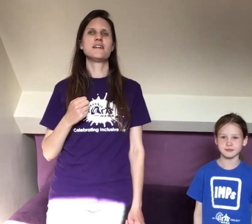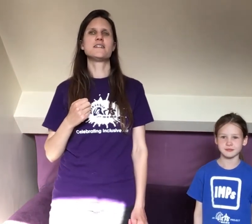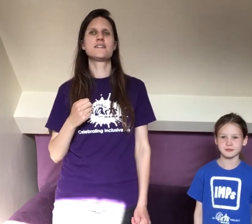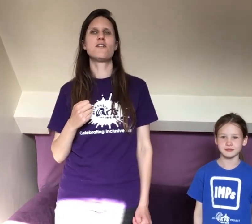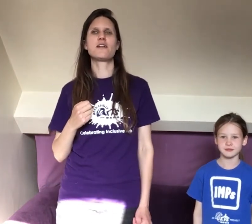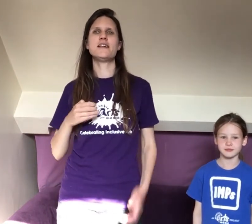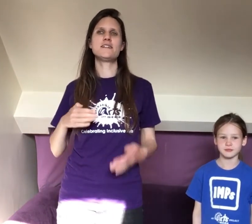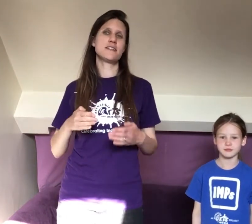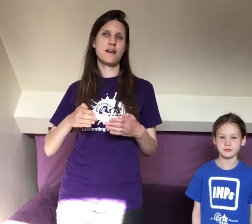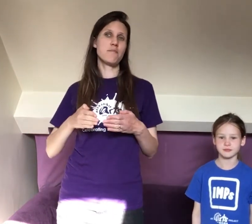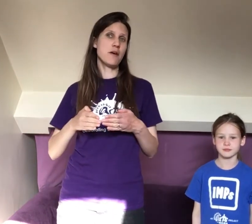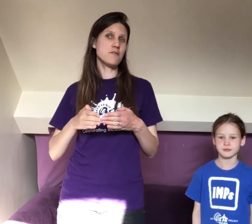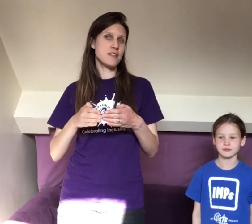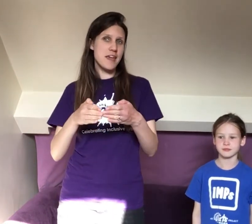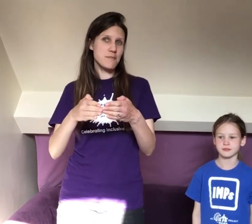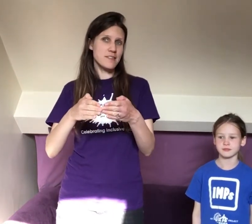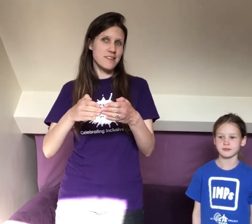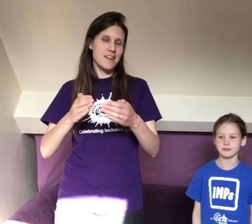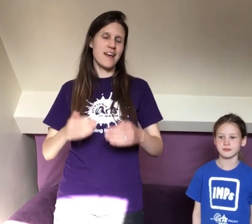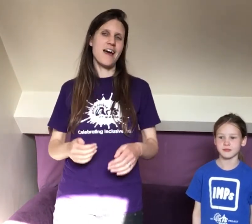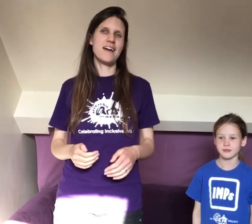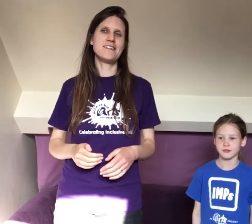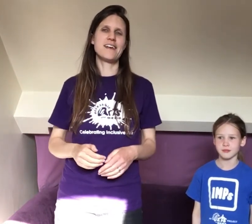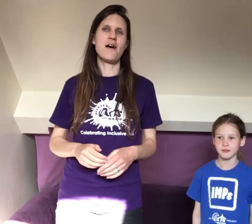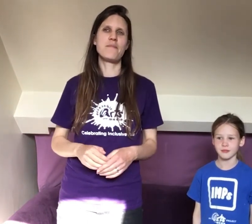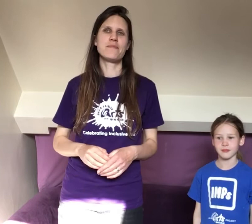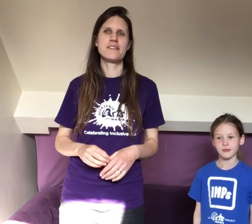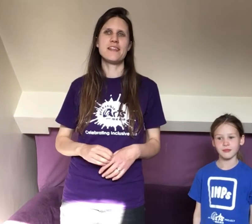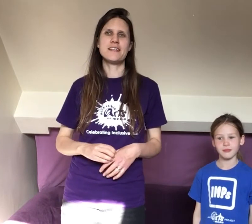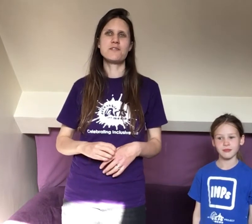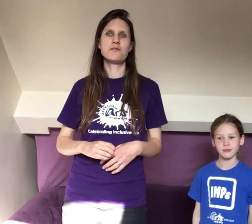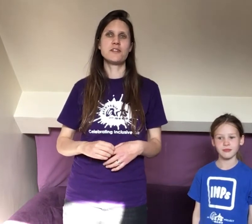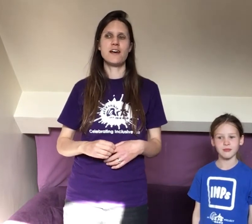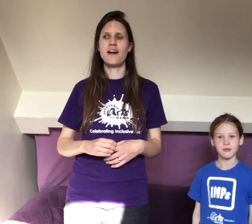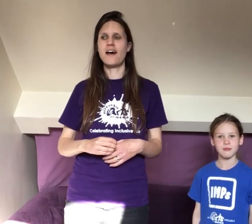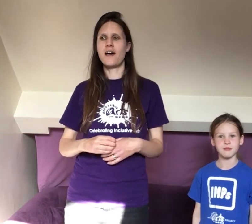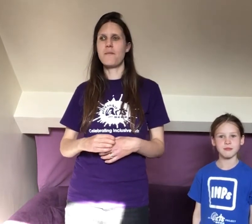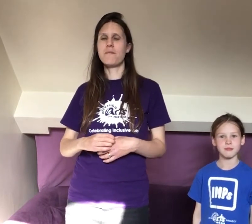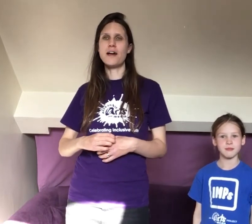The song is boat themed and… it’s called…